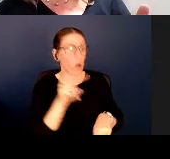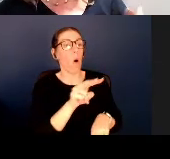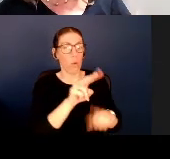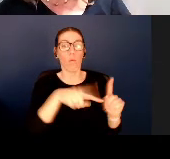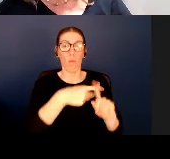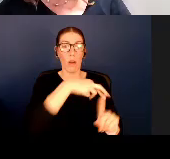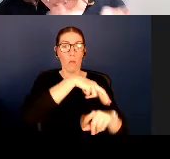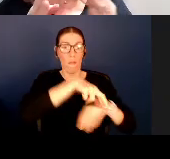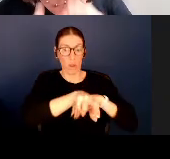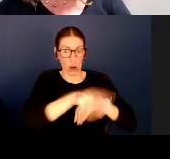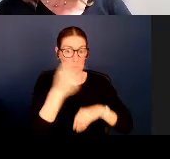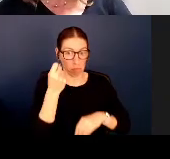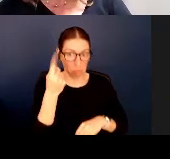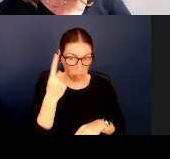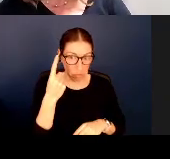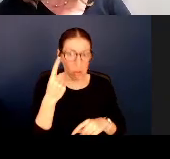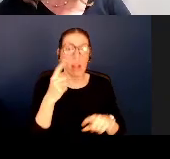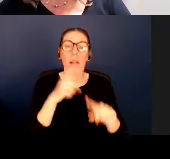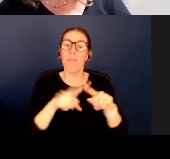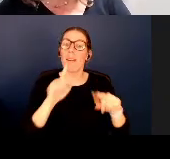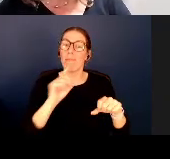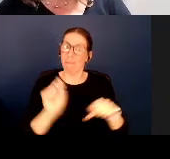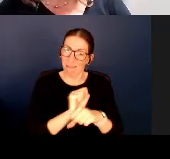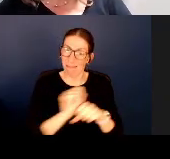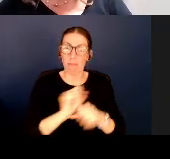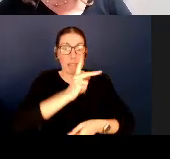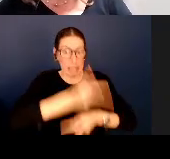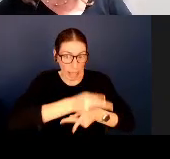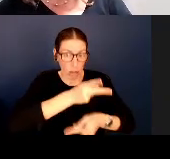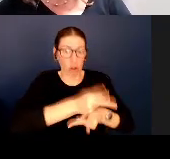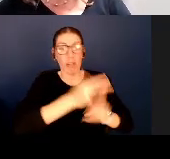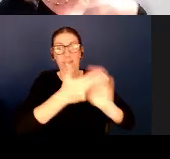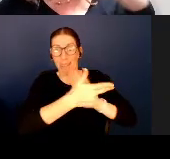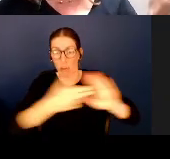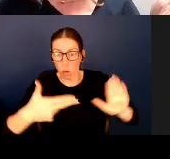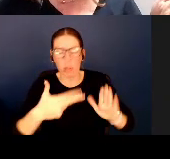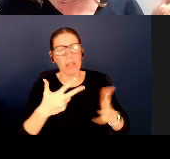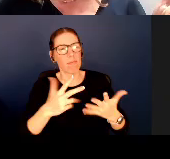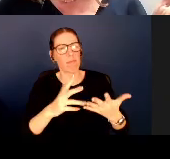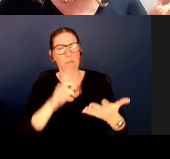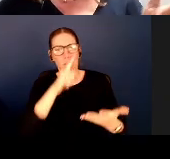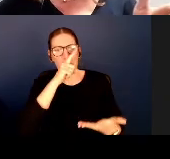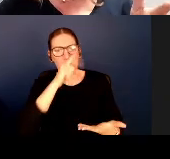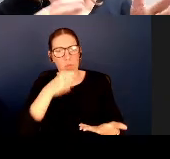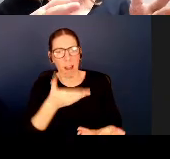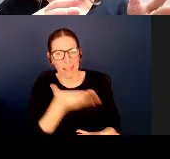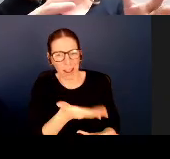the date where they actually received care. So sometimes it was recorded as a phone call. So it